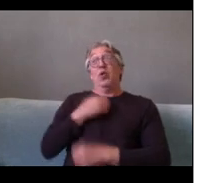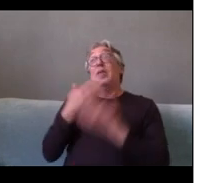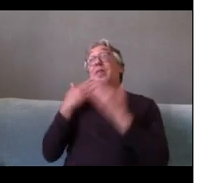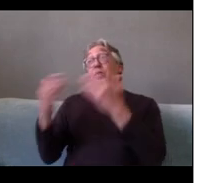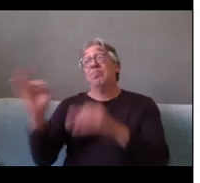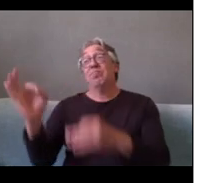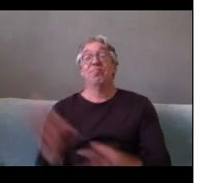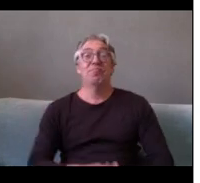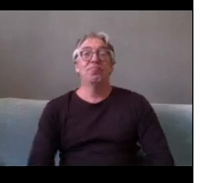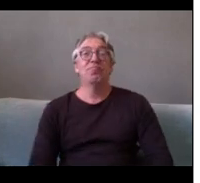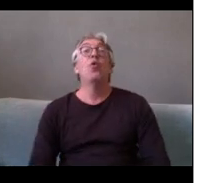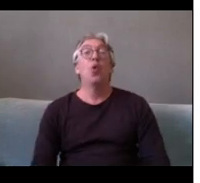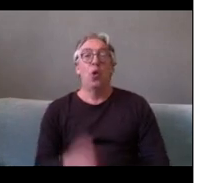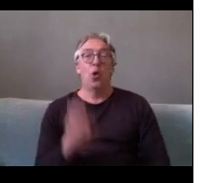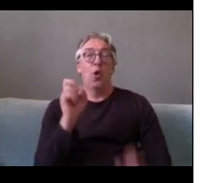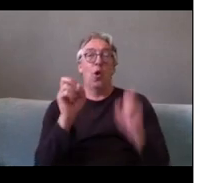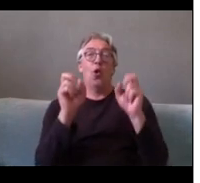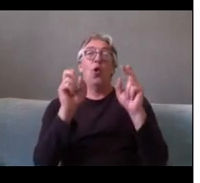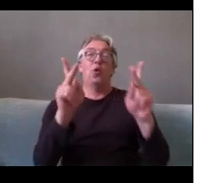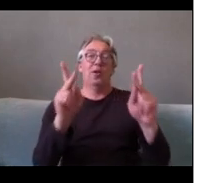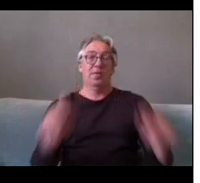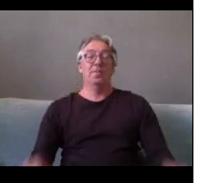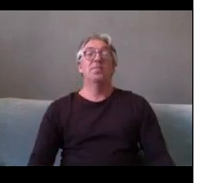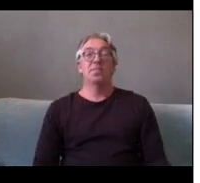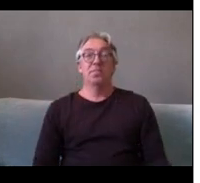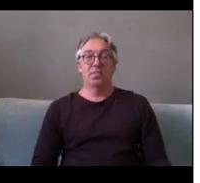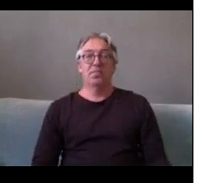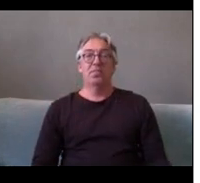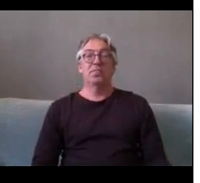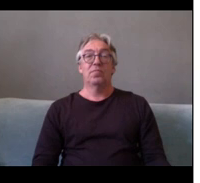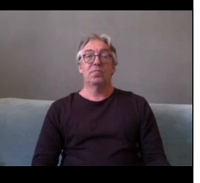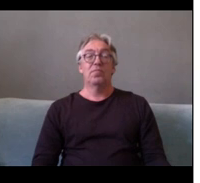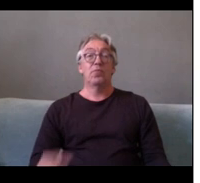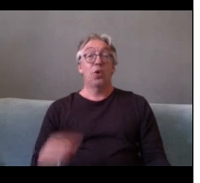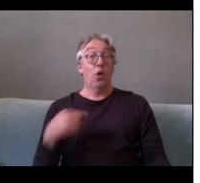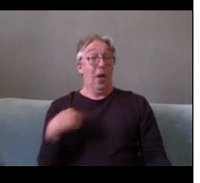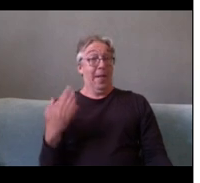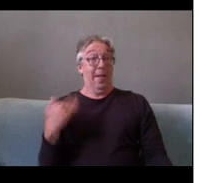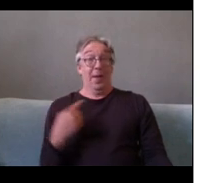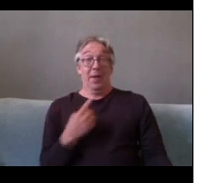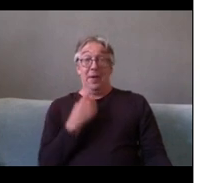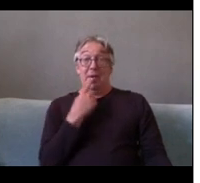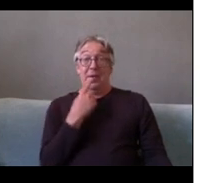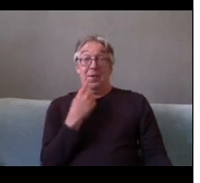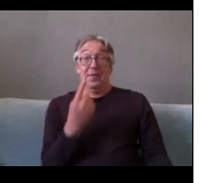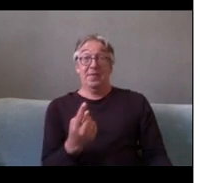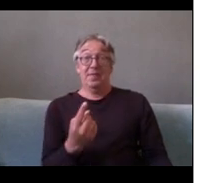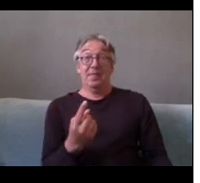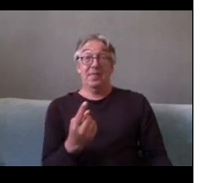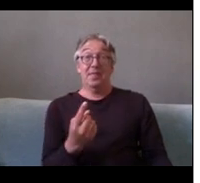Okay. Thank you. I have said the first module was information regarding older persons.